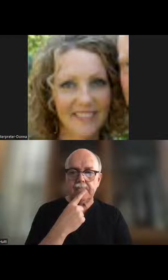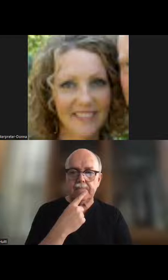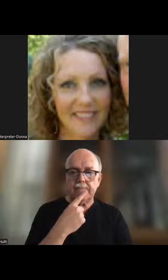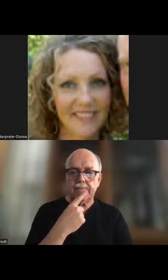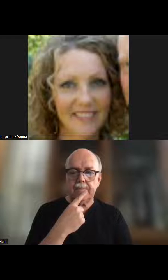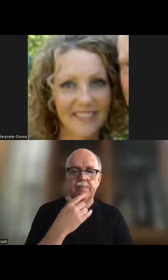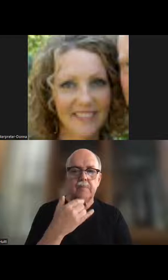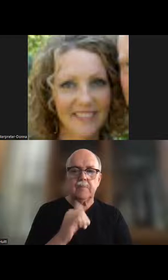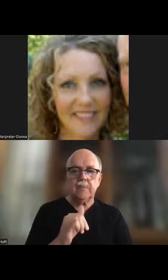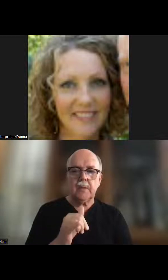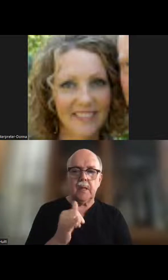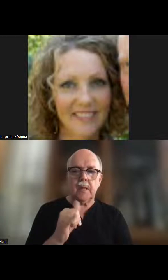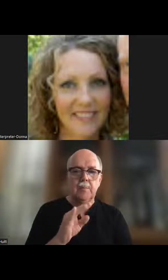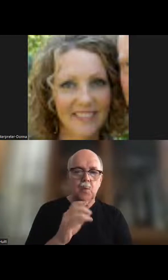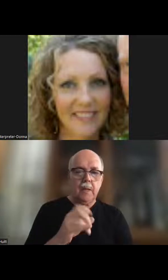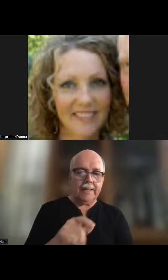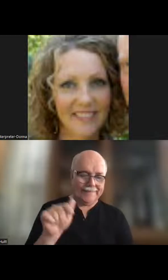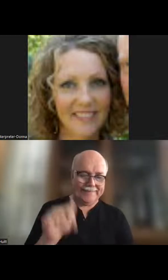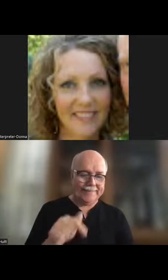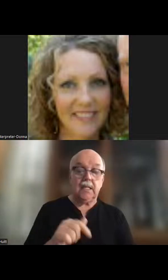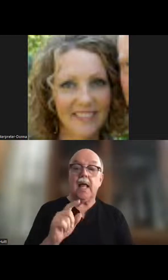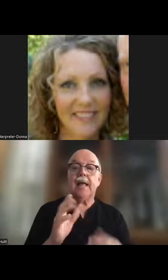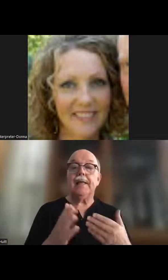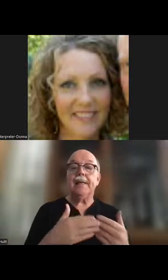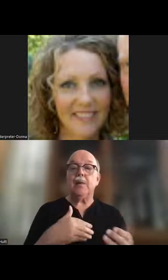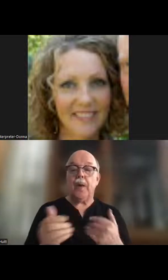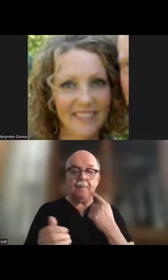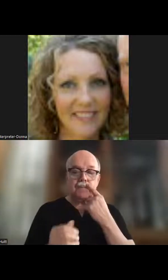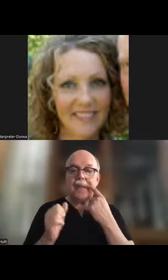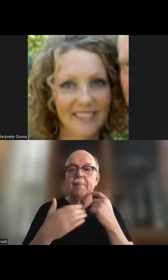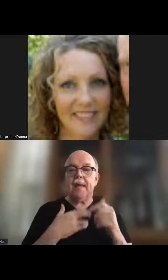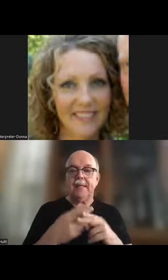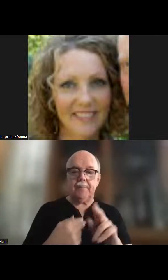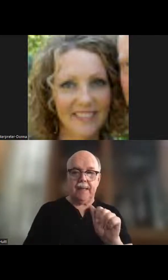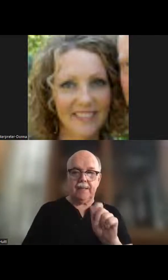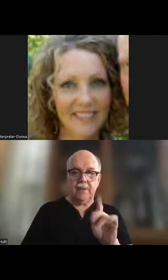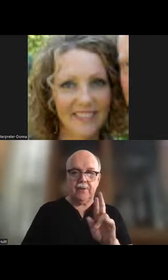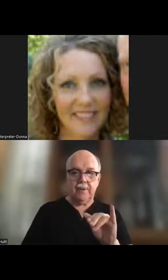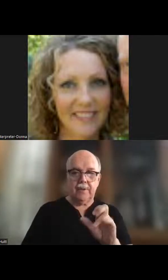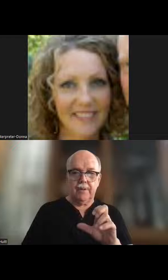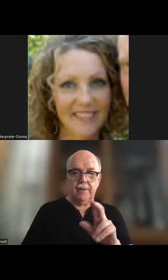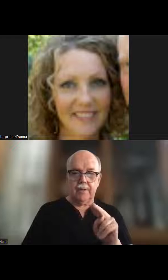years. I started when I was age 19.